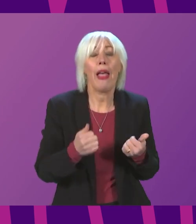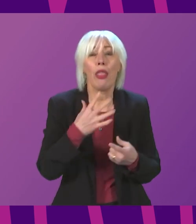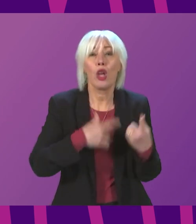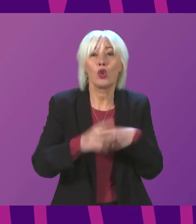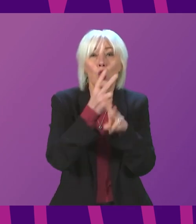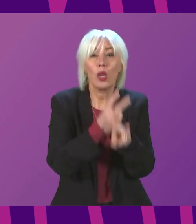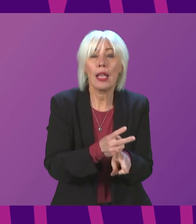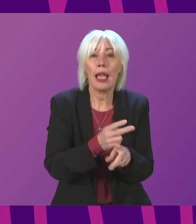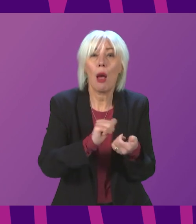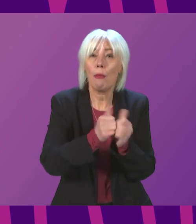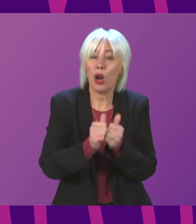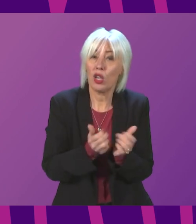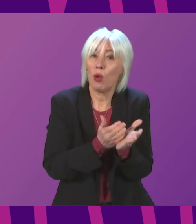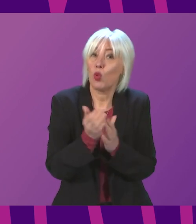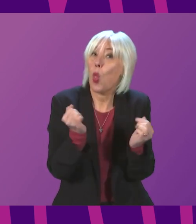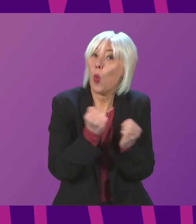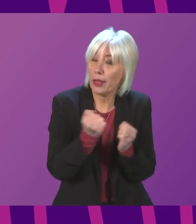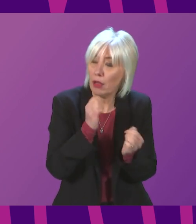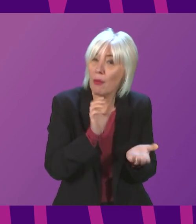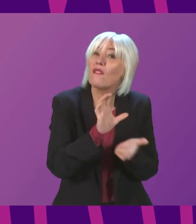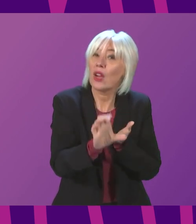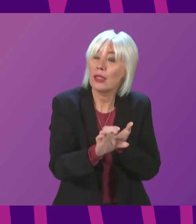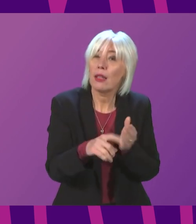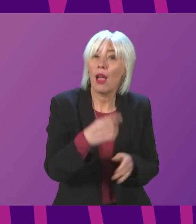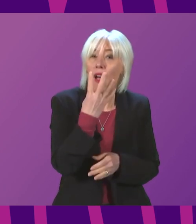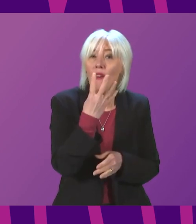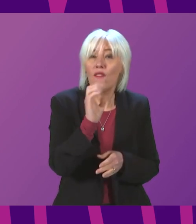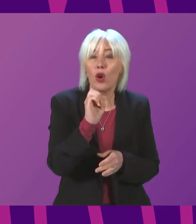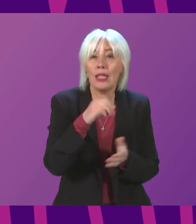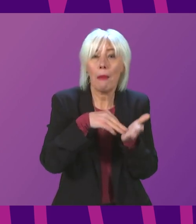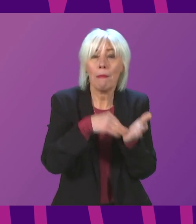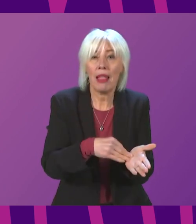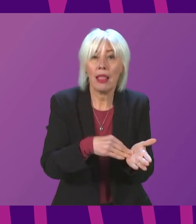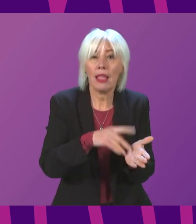to support them through the winter. That includes, for example, £40 million for interim care